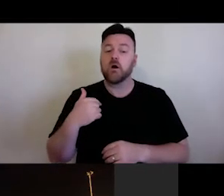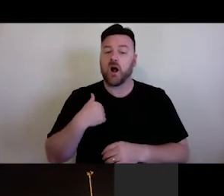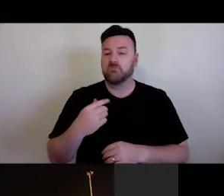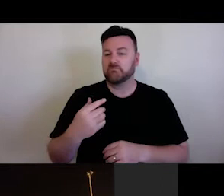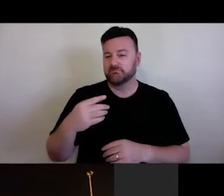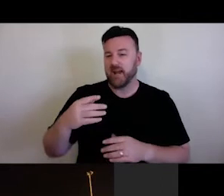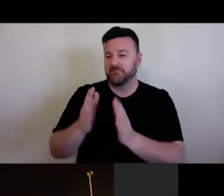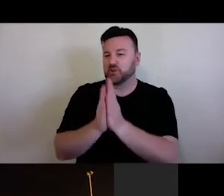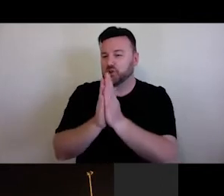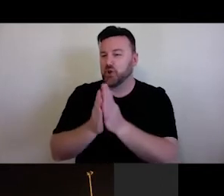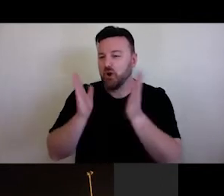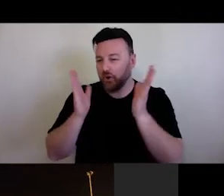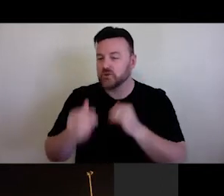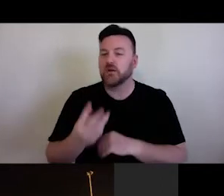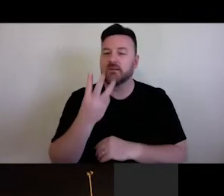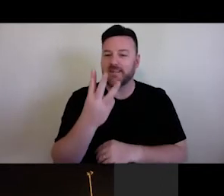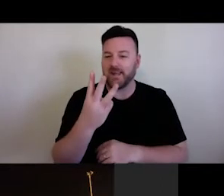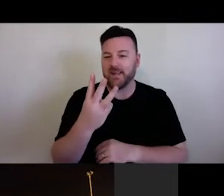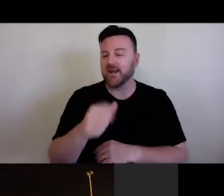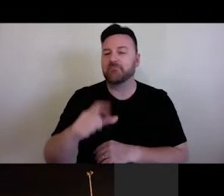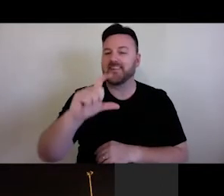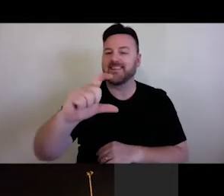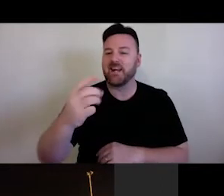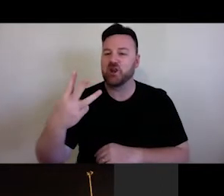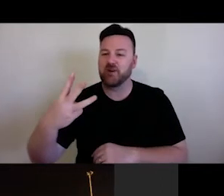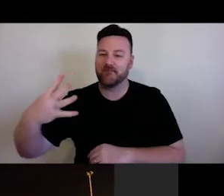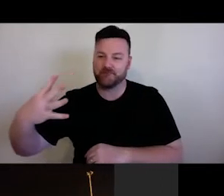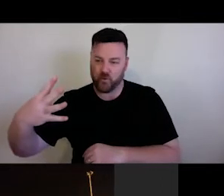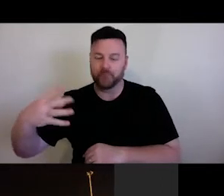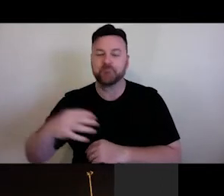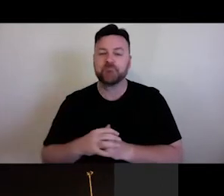delve into live streaming. I was an AV guy, but I did know a whole